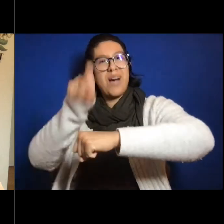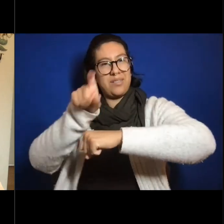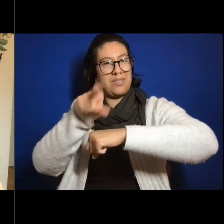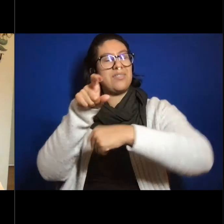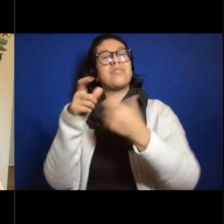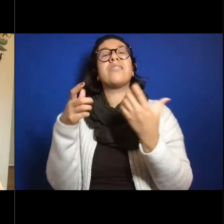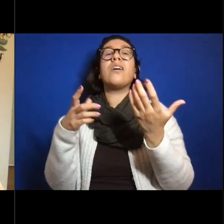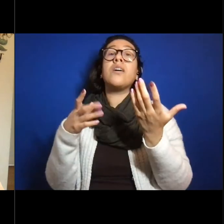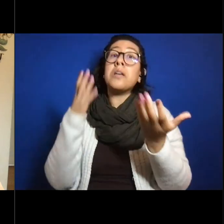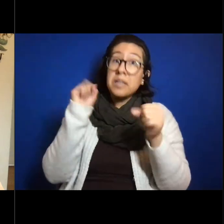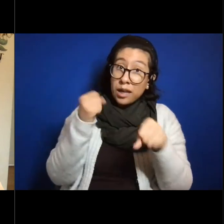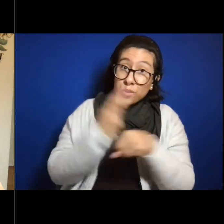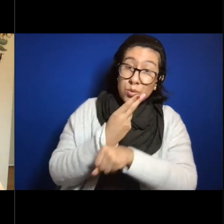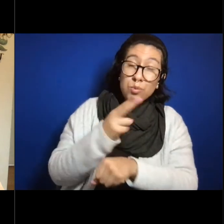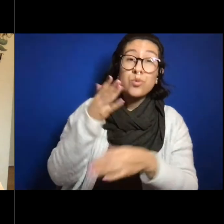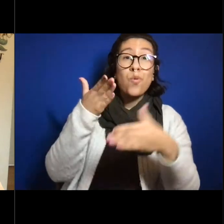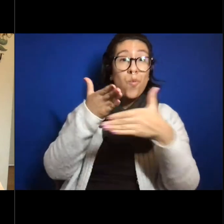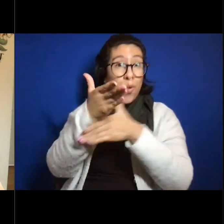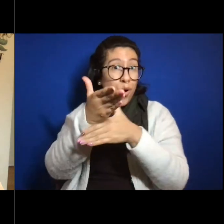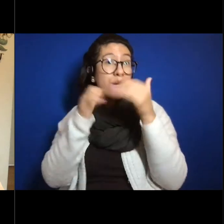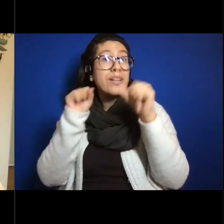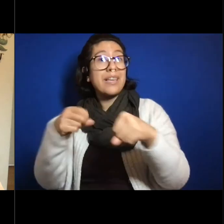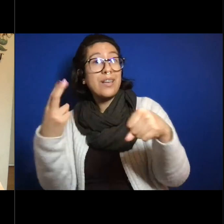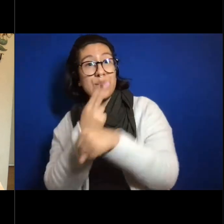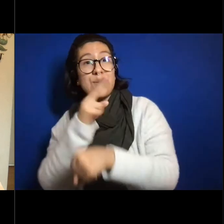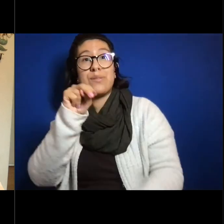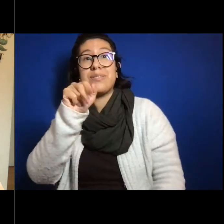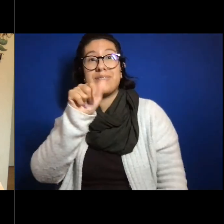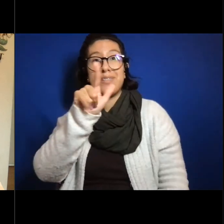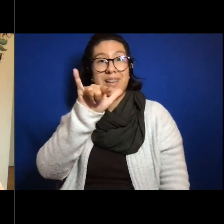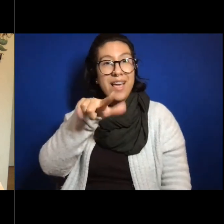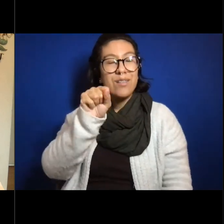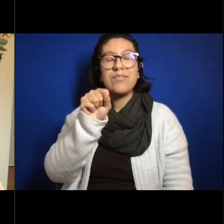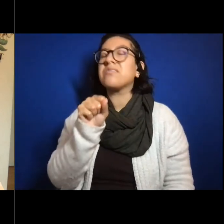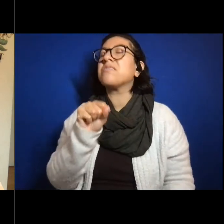and that's exactly what builders do. The engineers have come up with